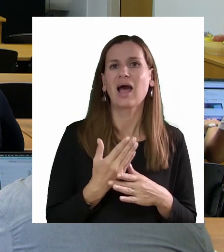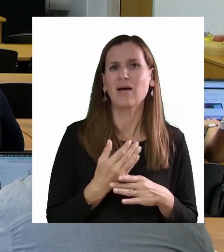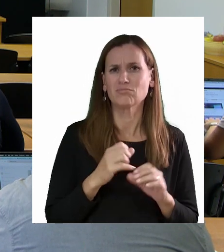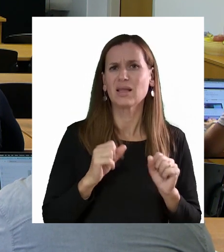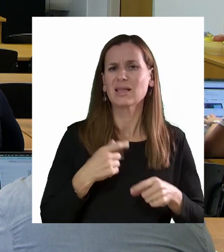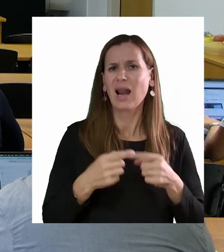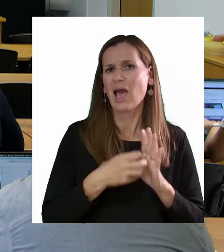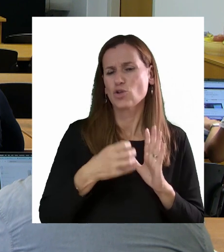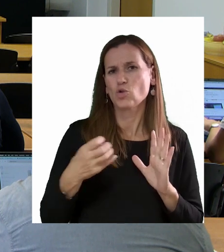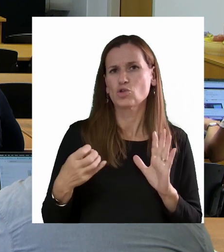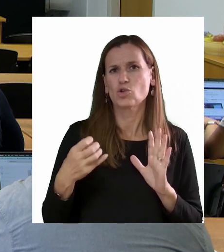in adult education.